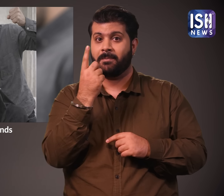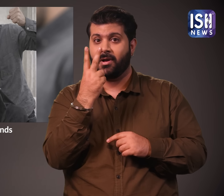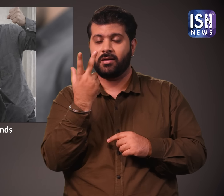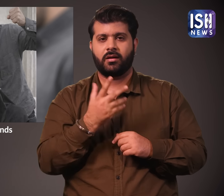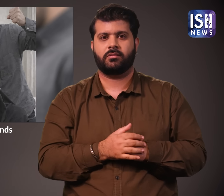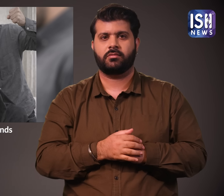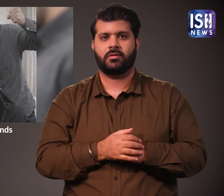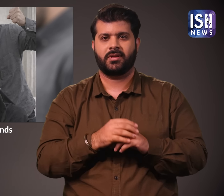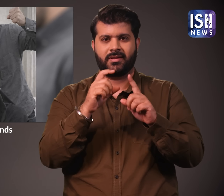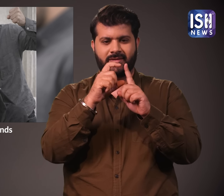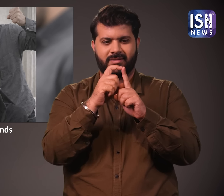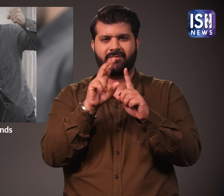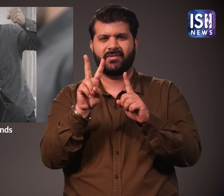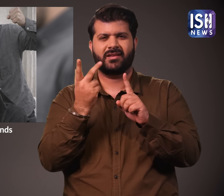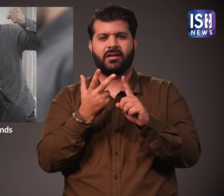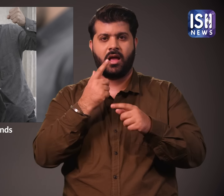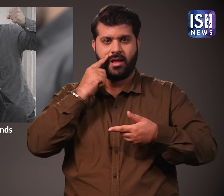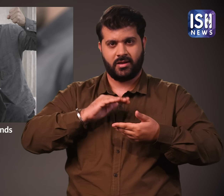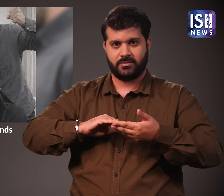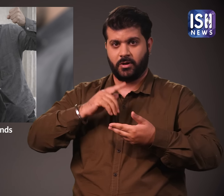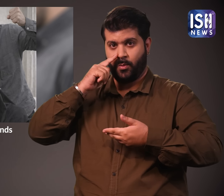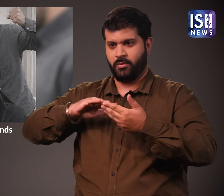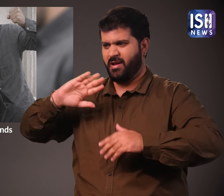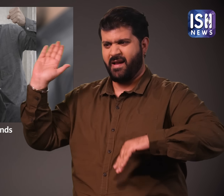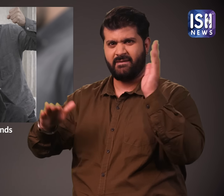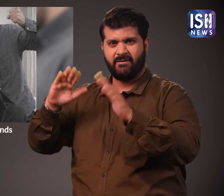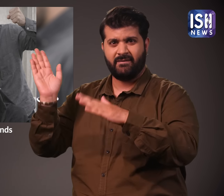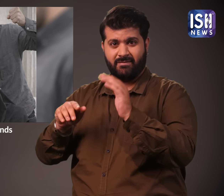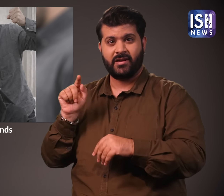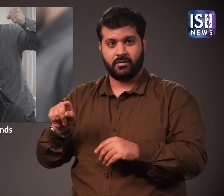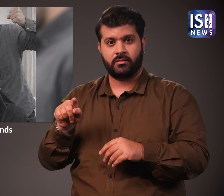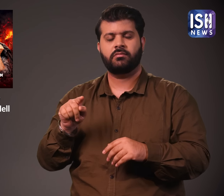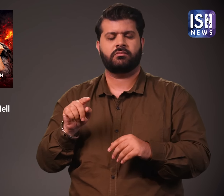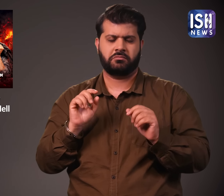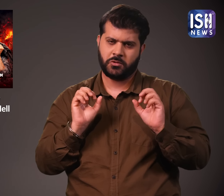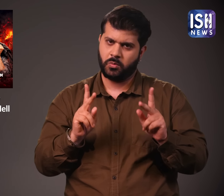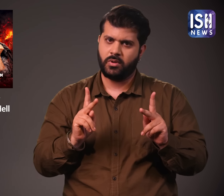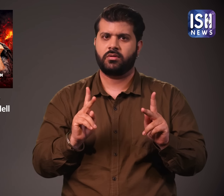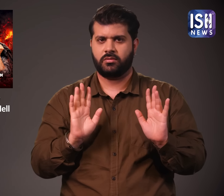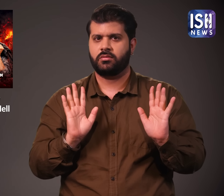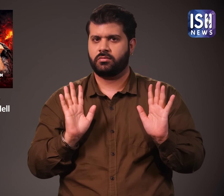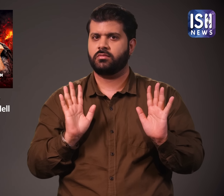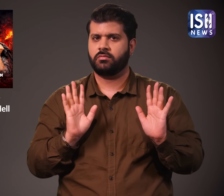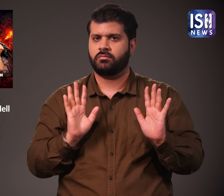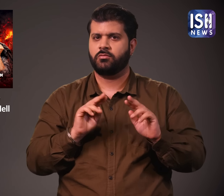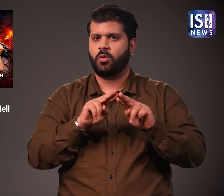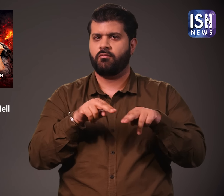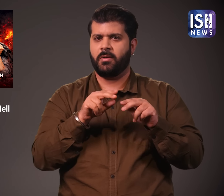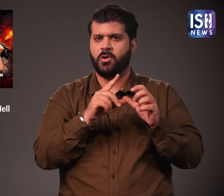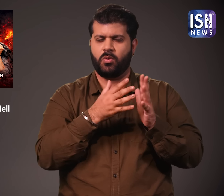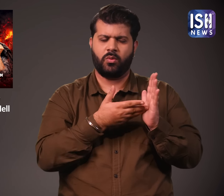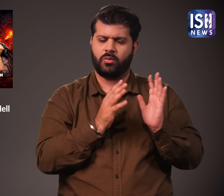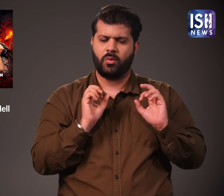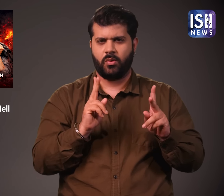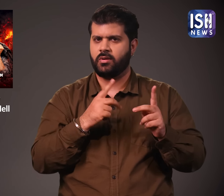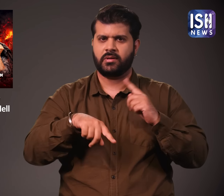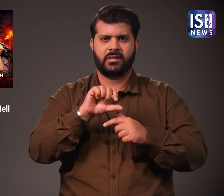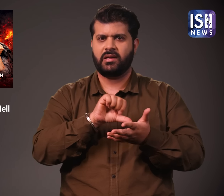12. Domestic violence (DV) where a husband beats his wife was accepted under family laws in Iran.